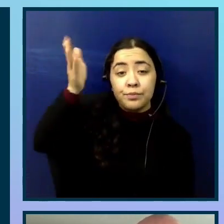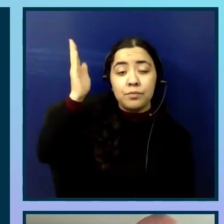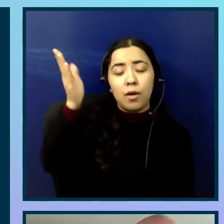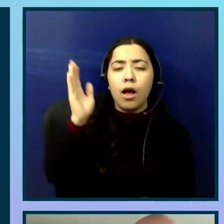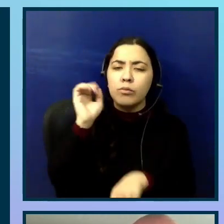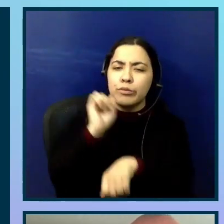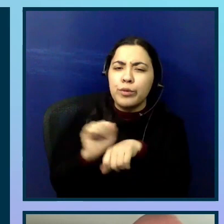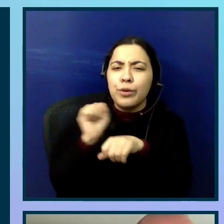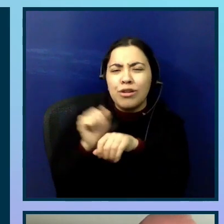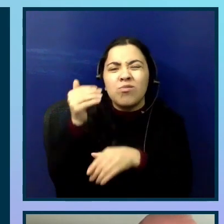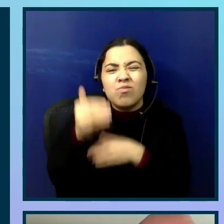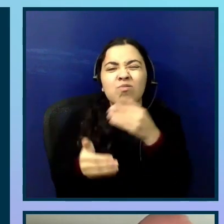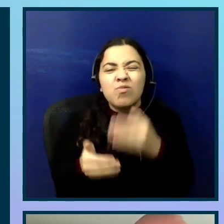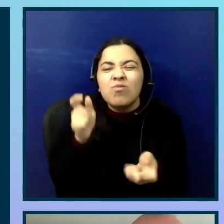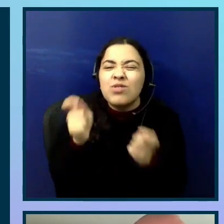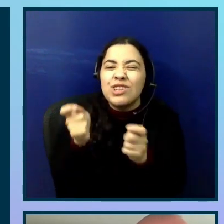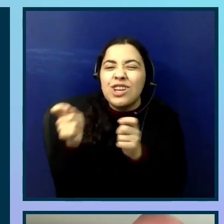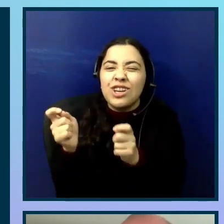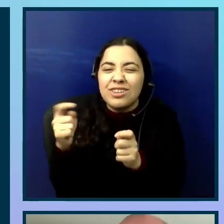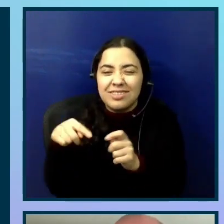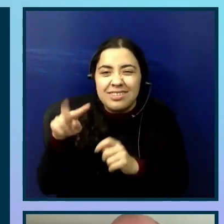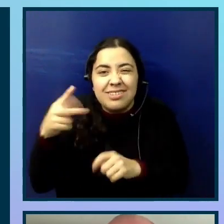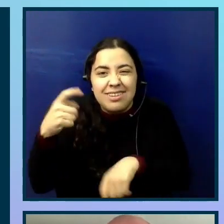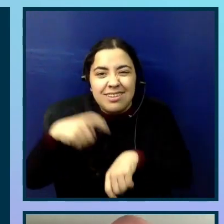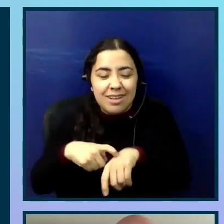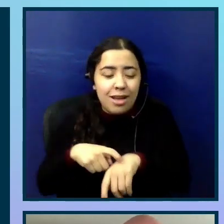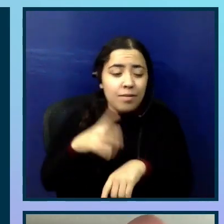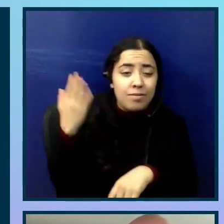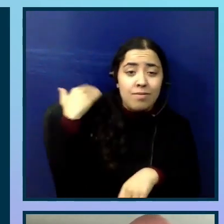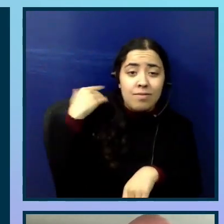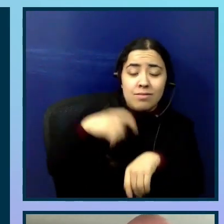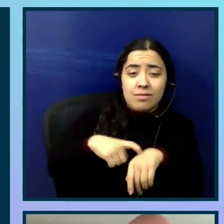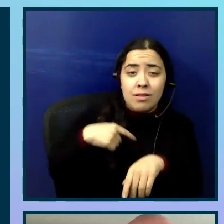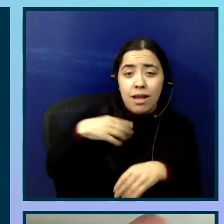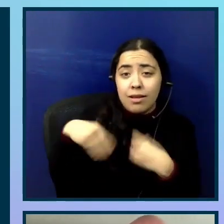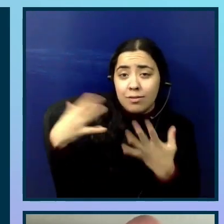and it's changed considerably since the first. So it's a little bit of an adventure.